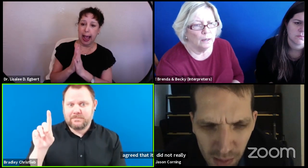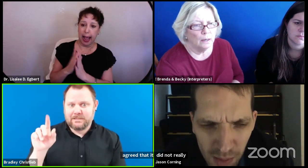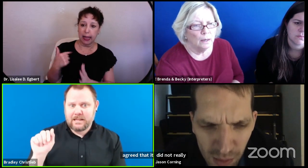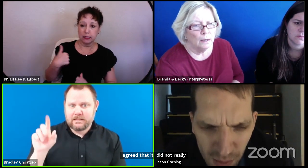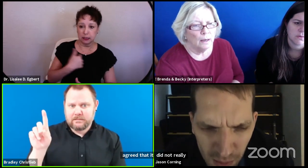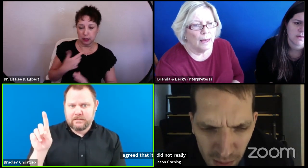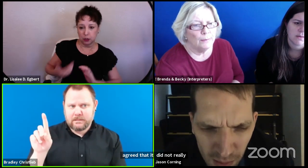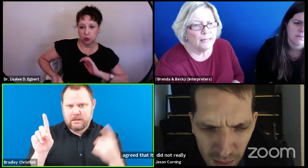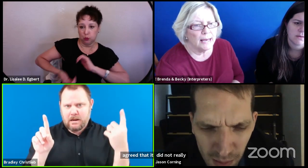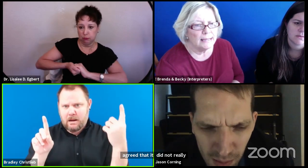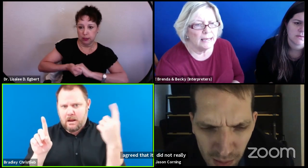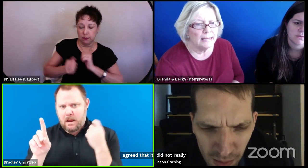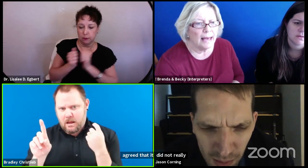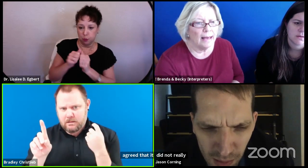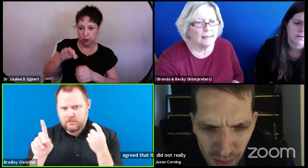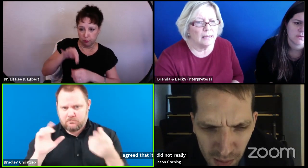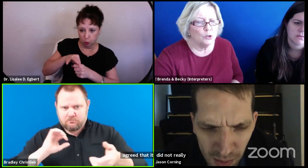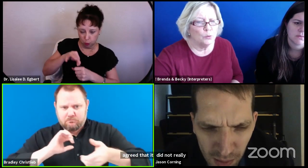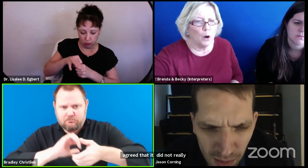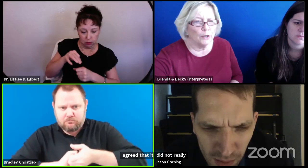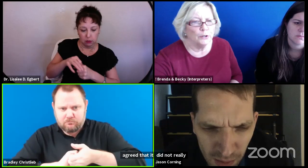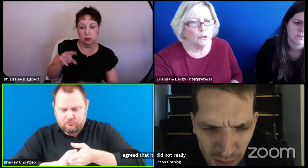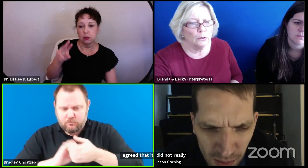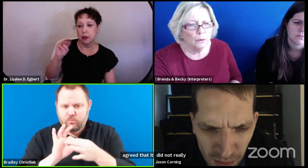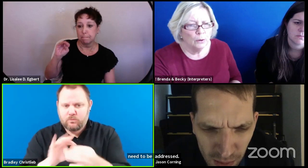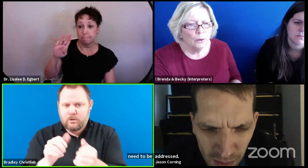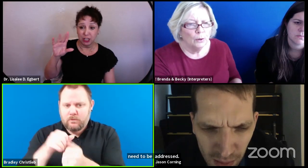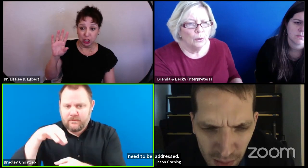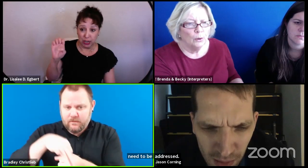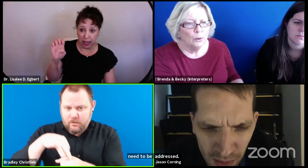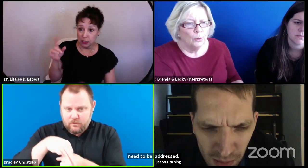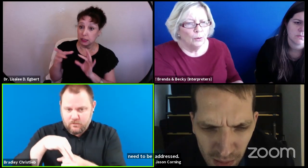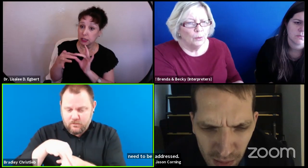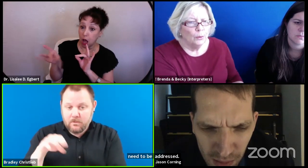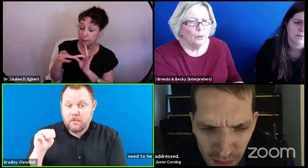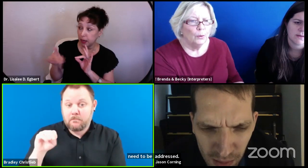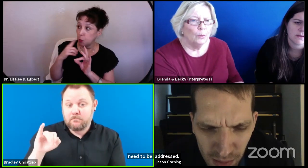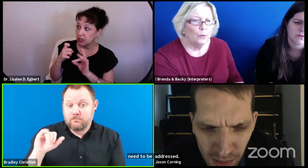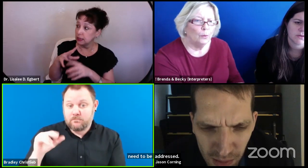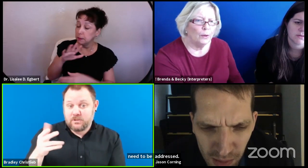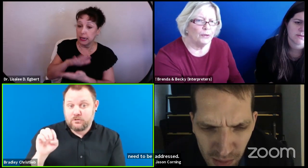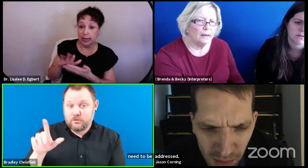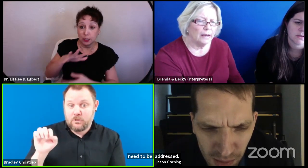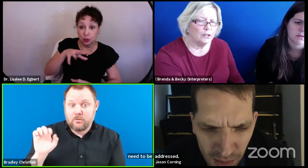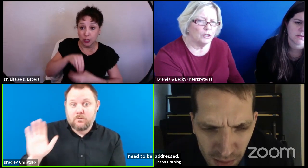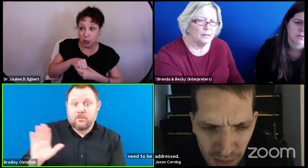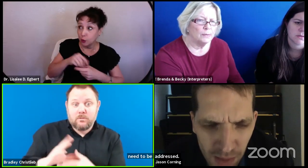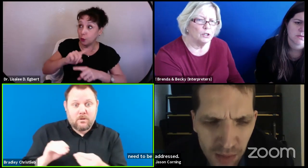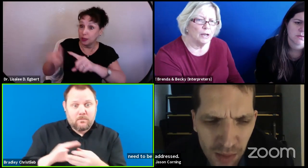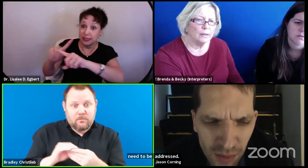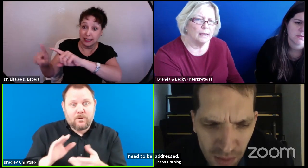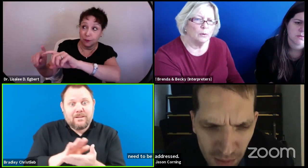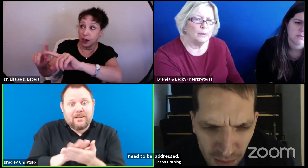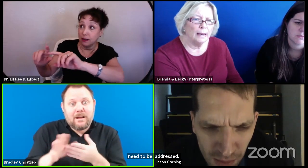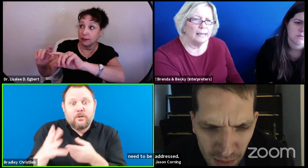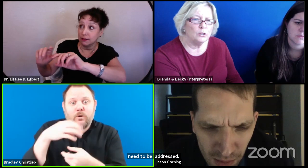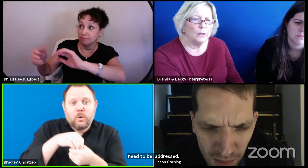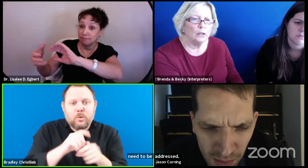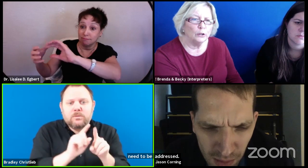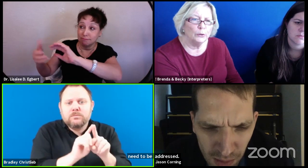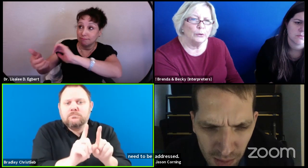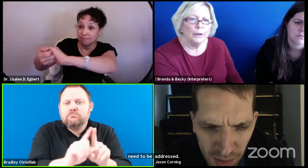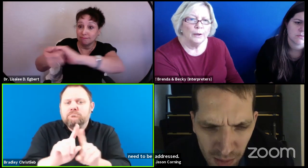MDAD had asked us to partner with the elections, and Michele said it would be nice to include